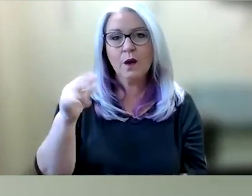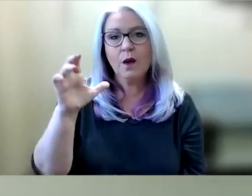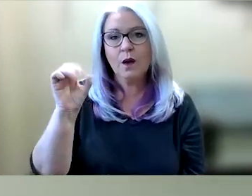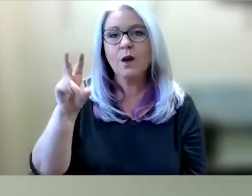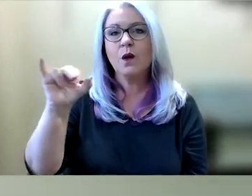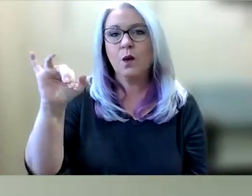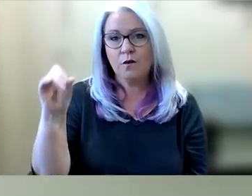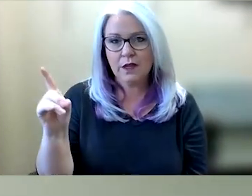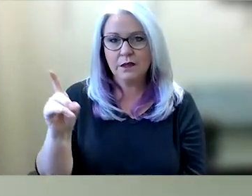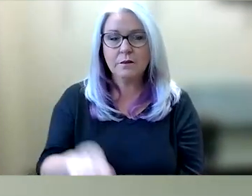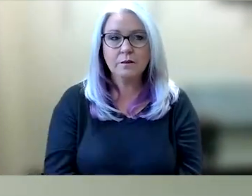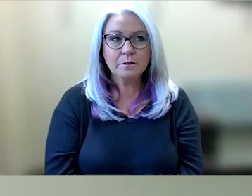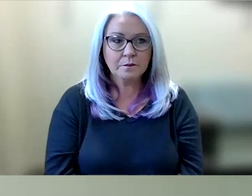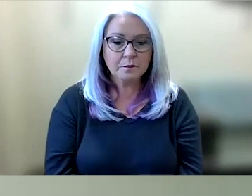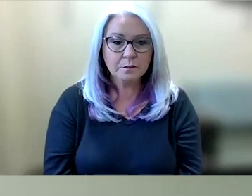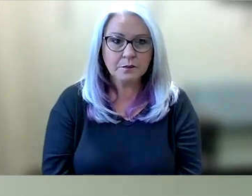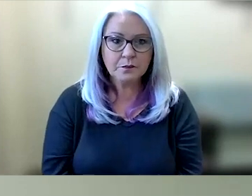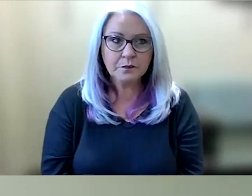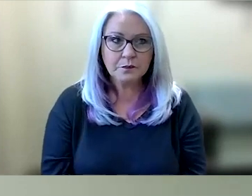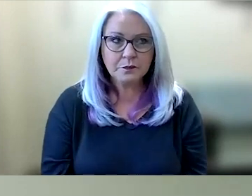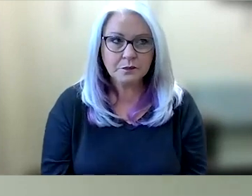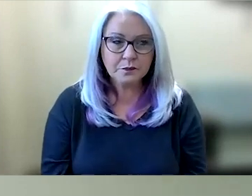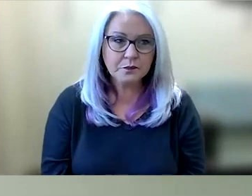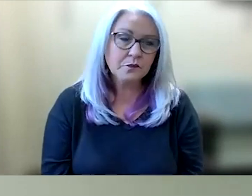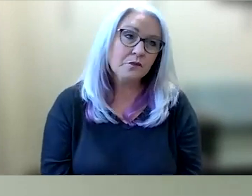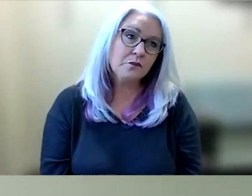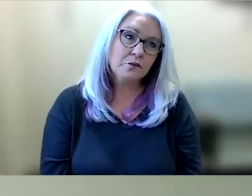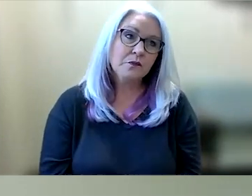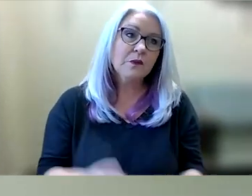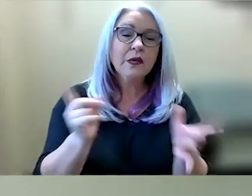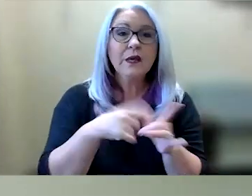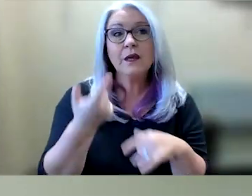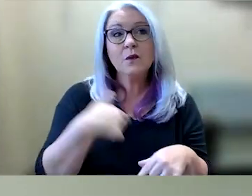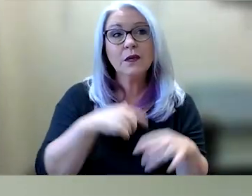COVID is. And then kind of jump into some of our research and